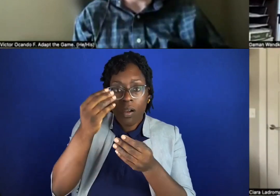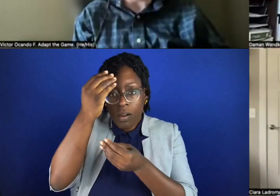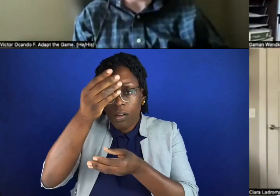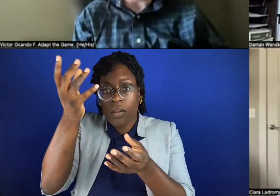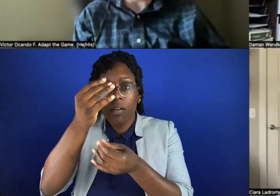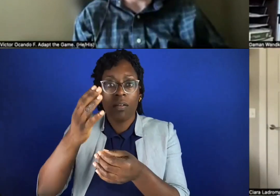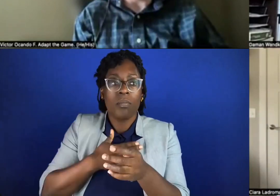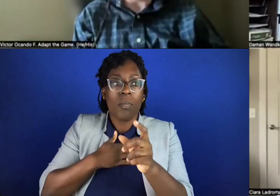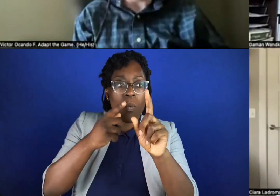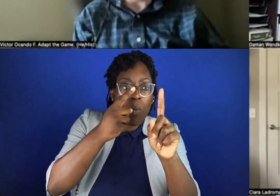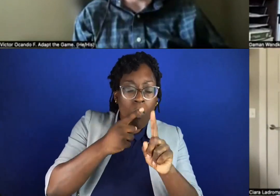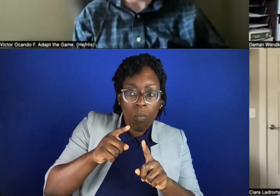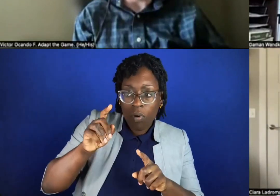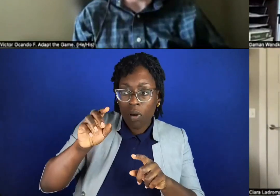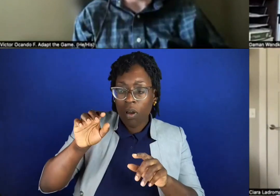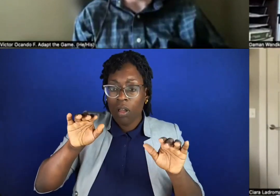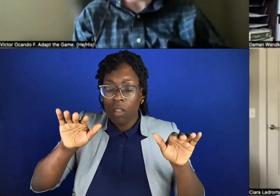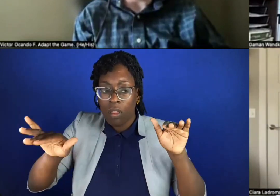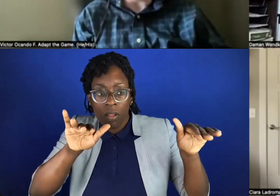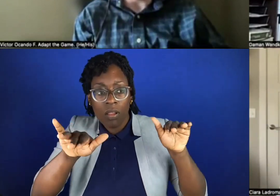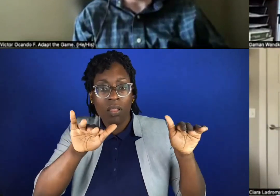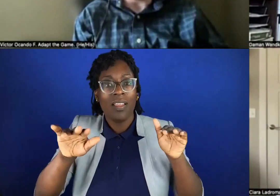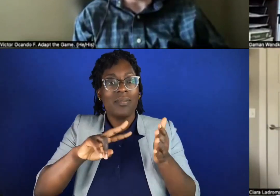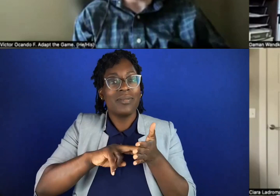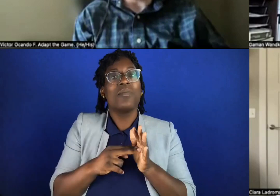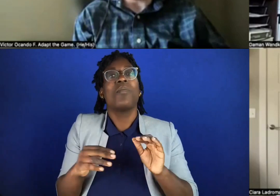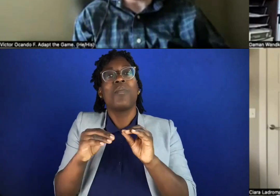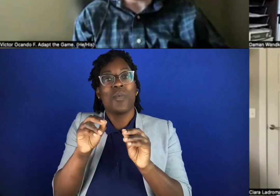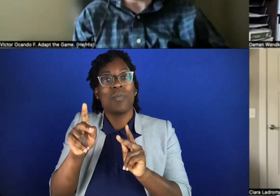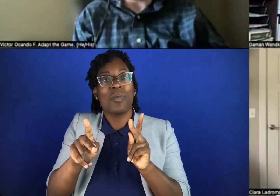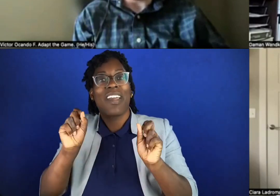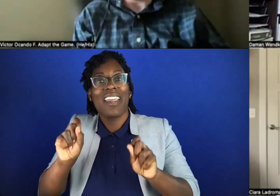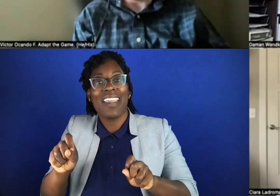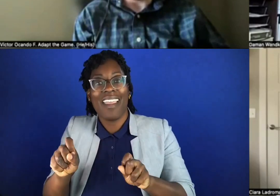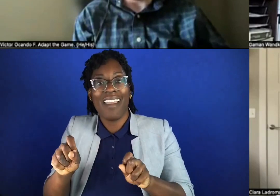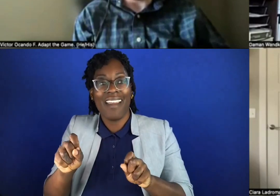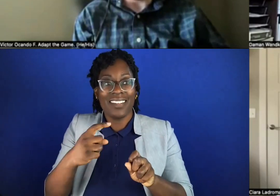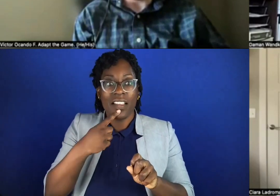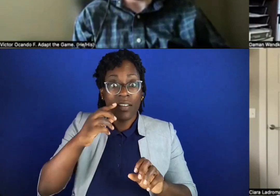the more people can help. So, thank you so much for sharing that Victor